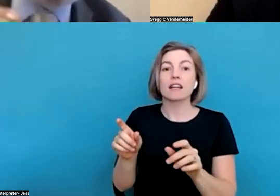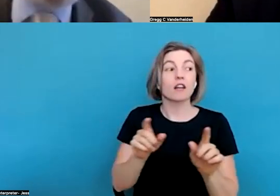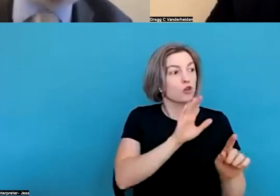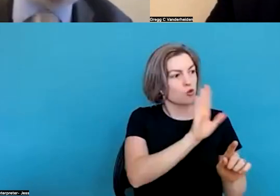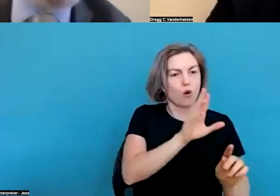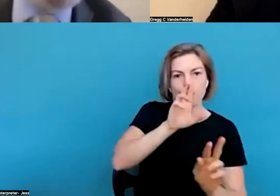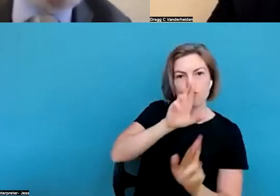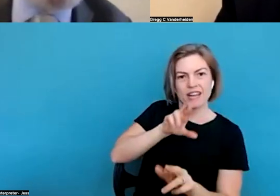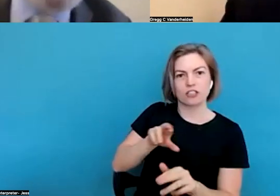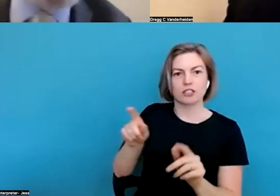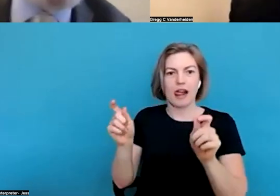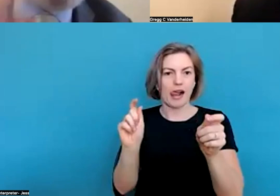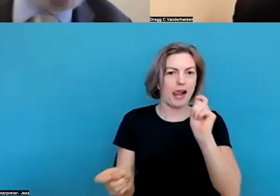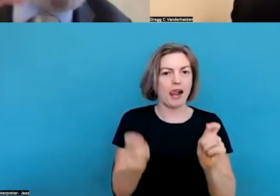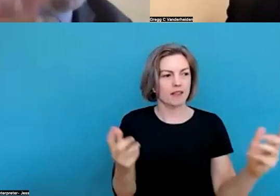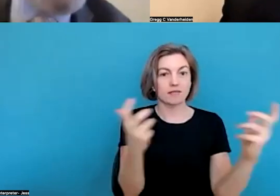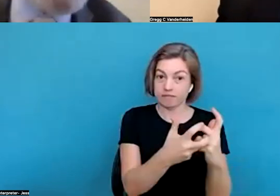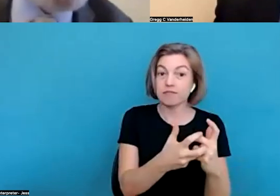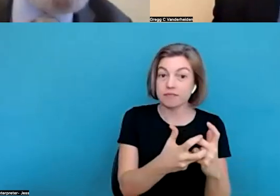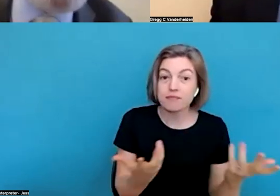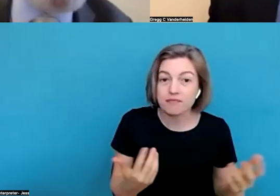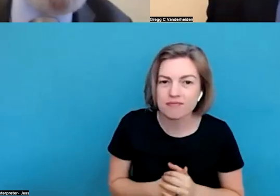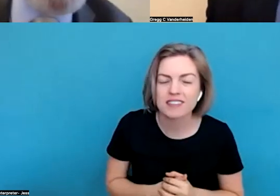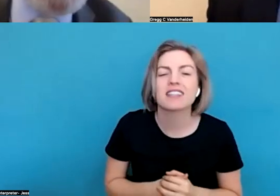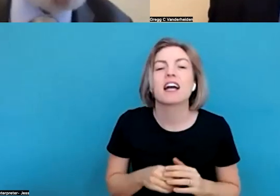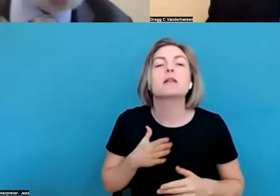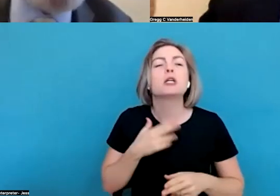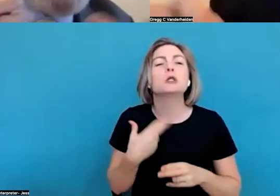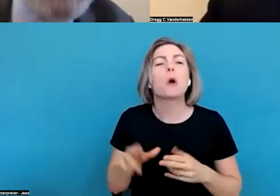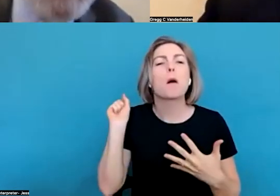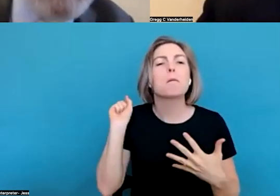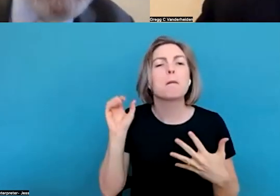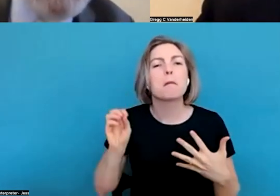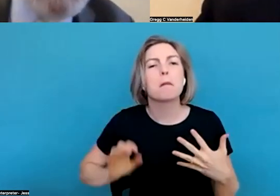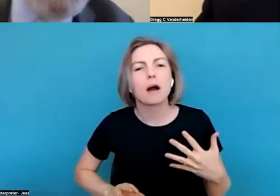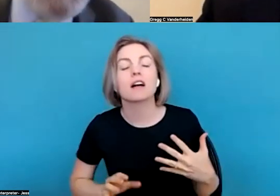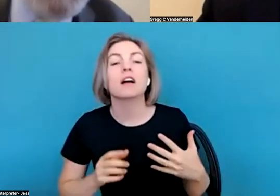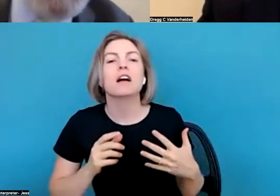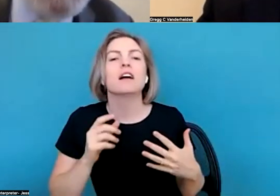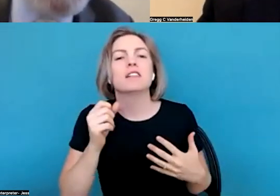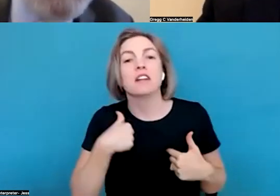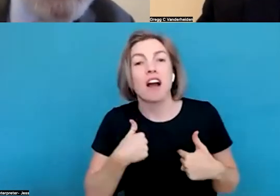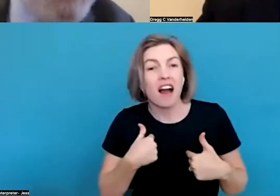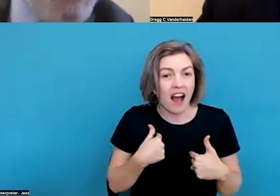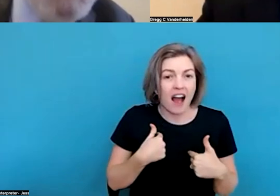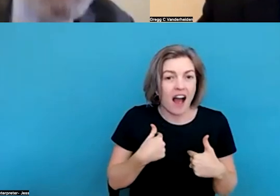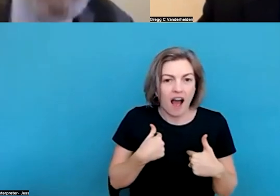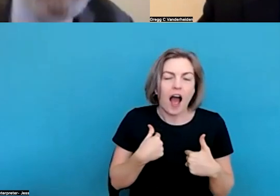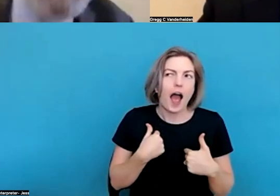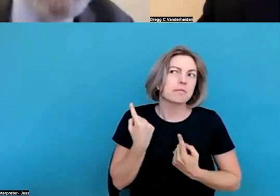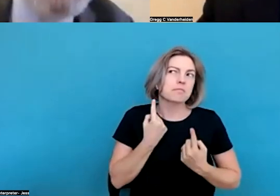Okay, that's my short list of things that I've already concluded we should be thinking about.